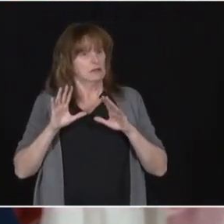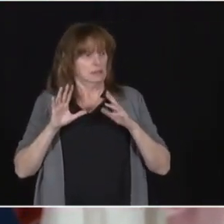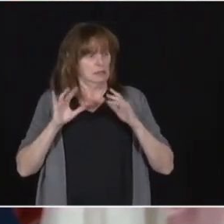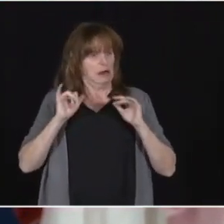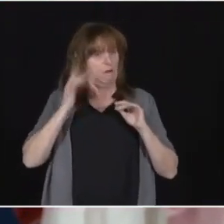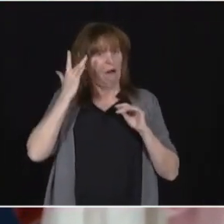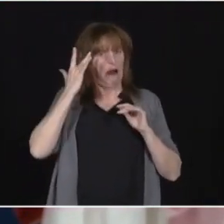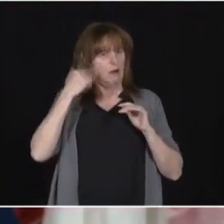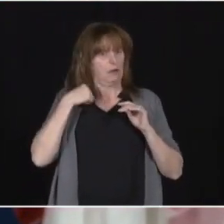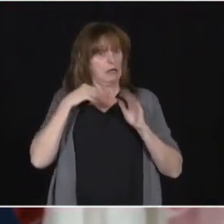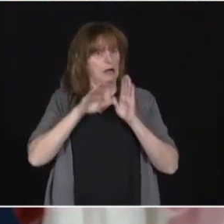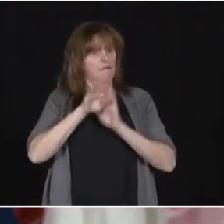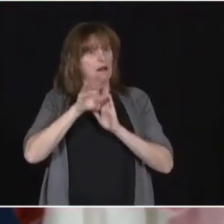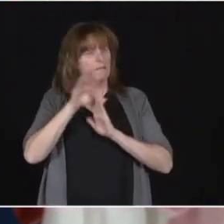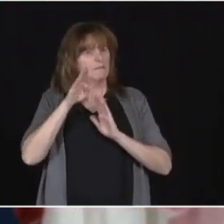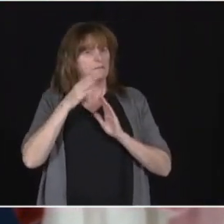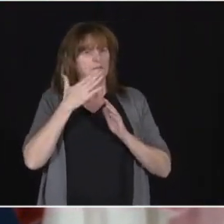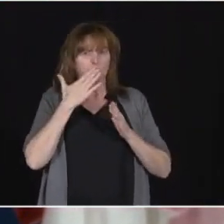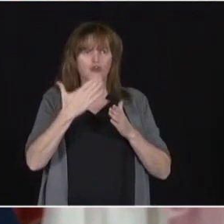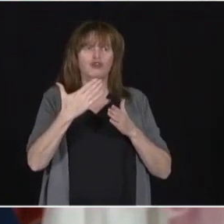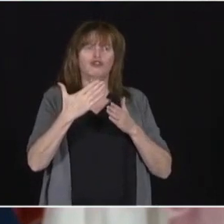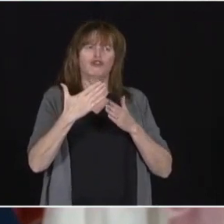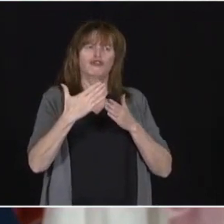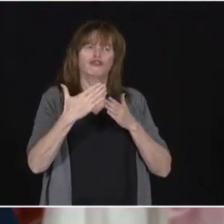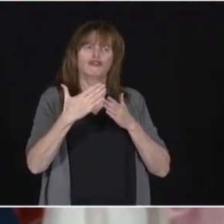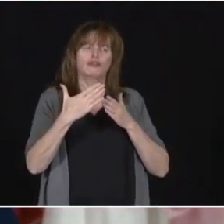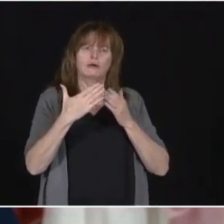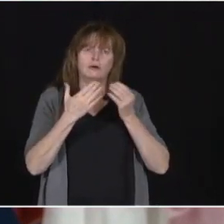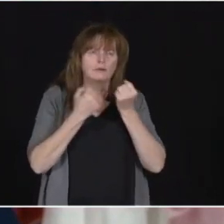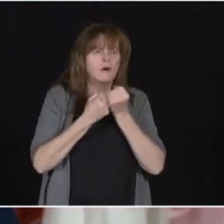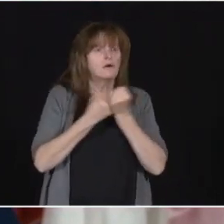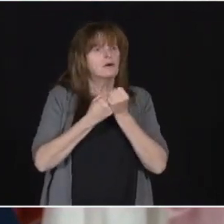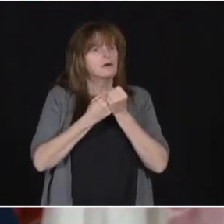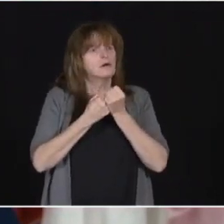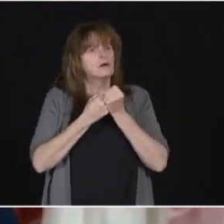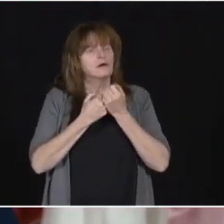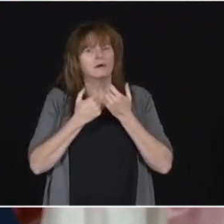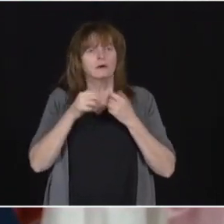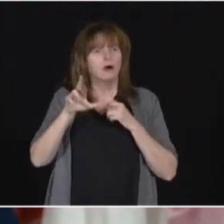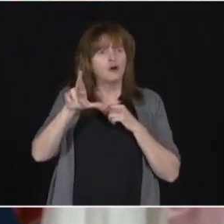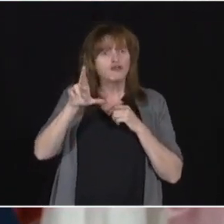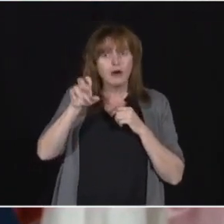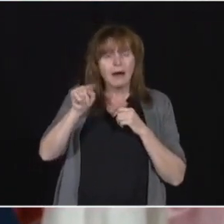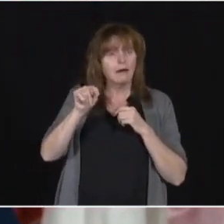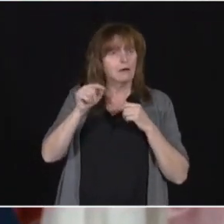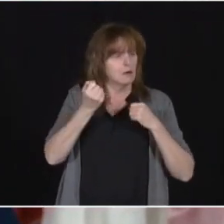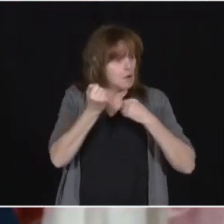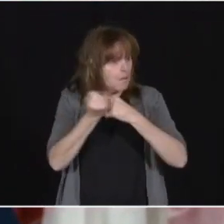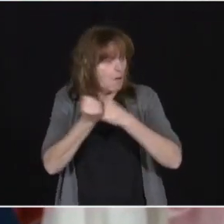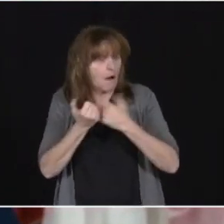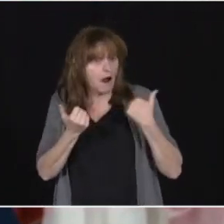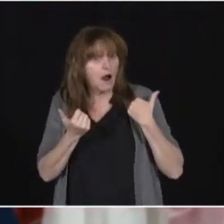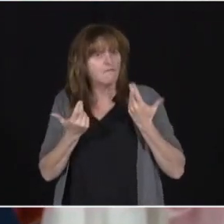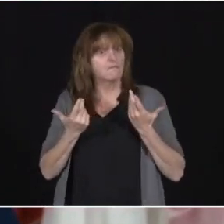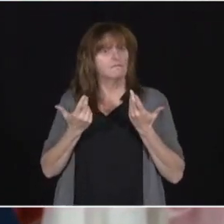to support on the rent subsidy and other deferrals of taxes. We are going to continue working with them because they understand